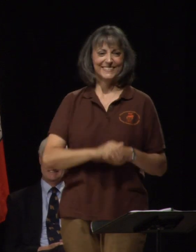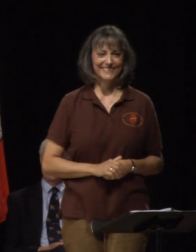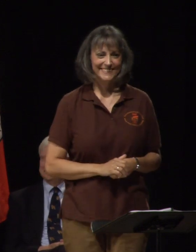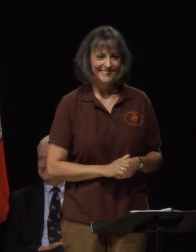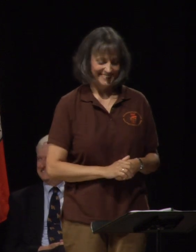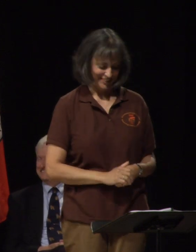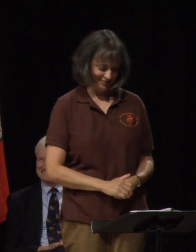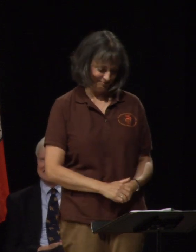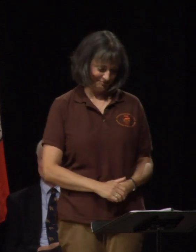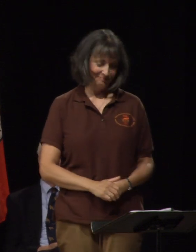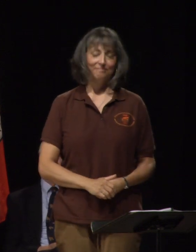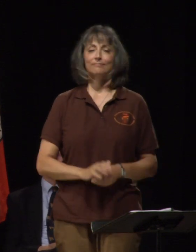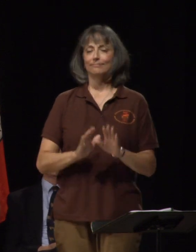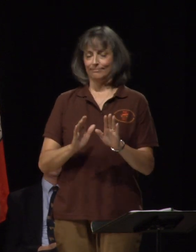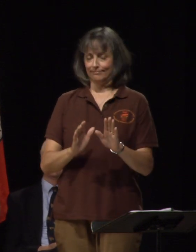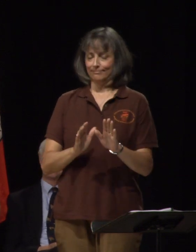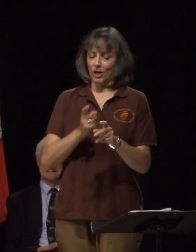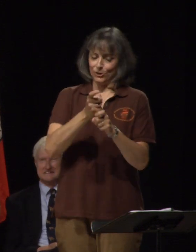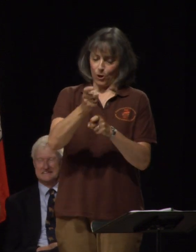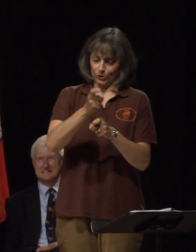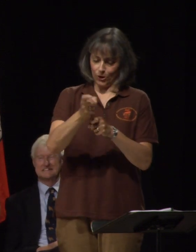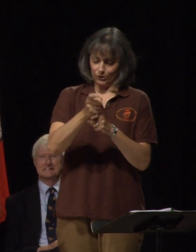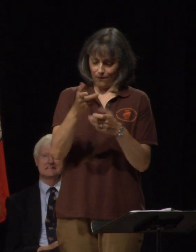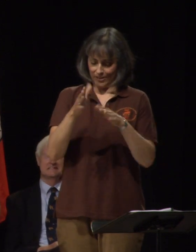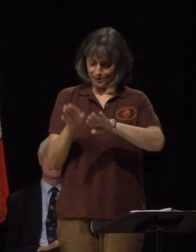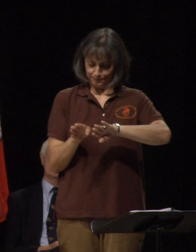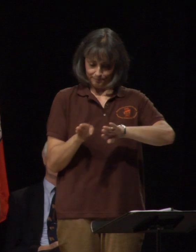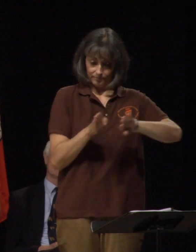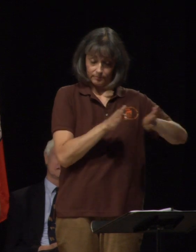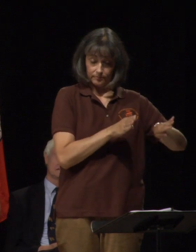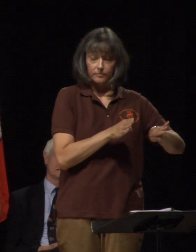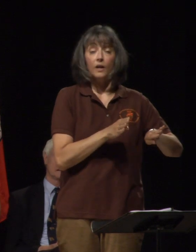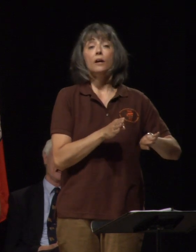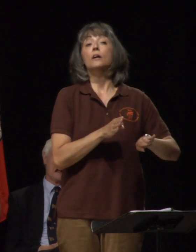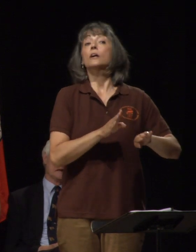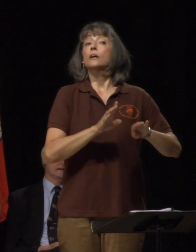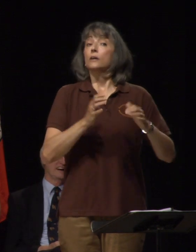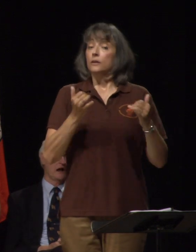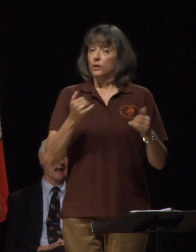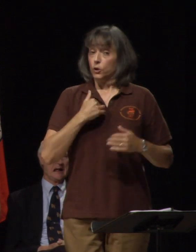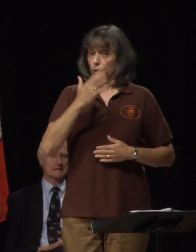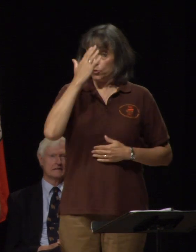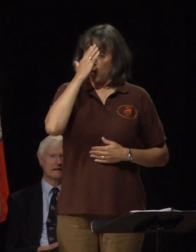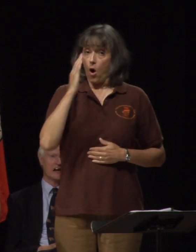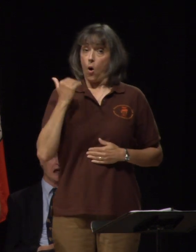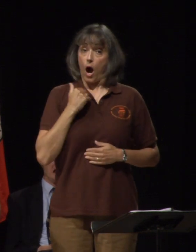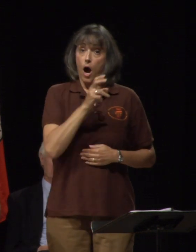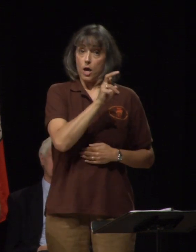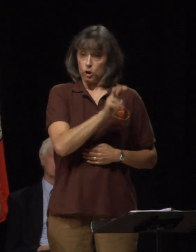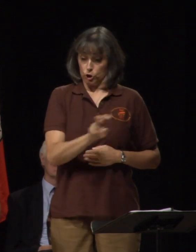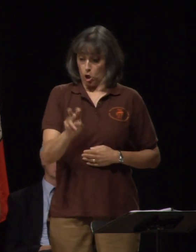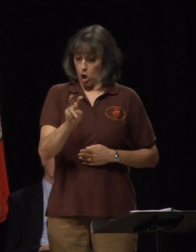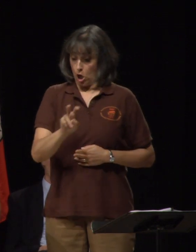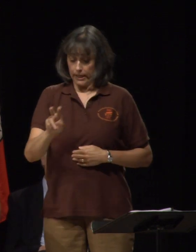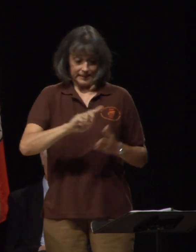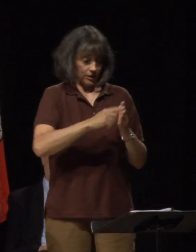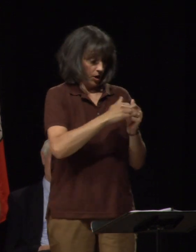WELL, ALL KIDDING ASIDE, IT HAS BEEN A LONG AND SOMETIMES DIFFICULT JOURNEY. BUT THROUGH YOUR TREMENDOUS